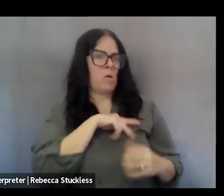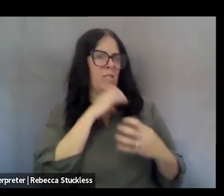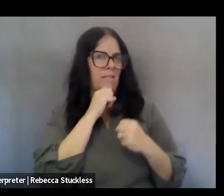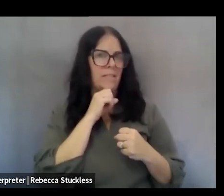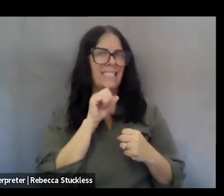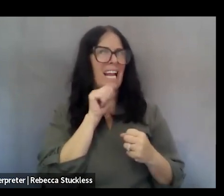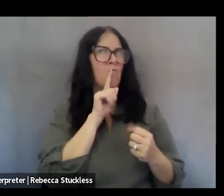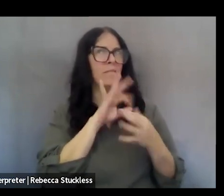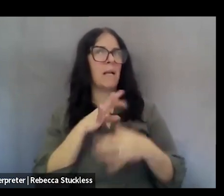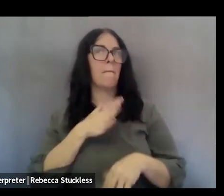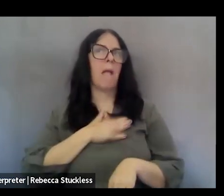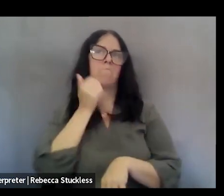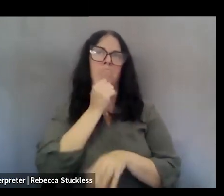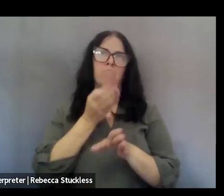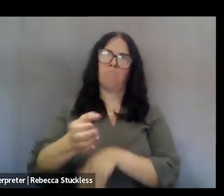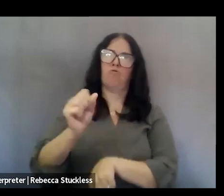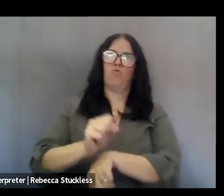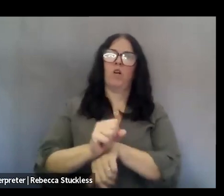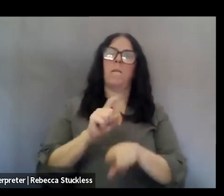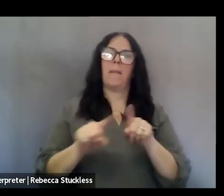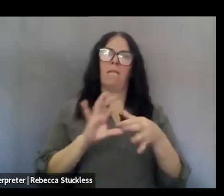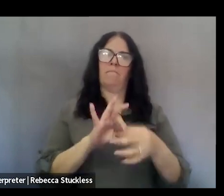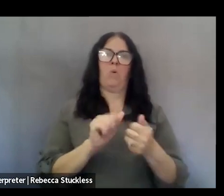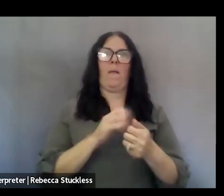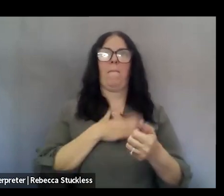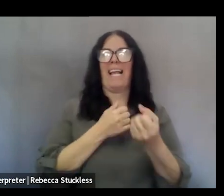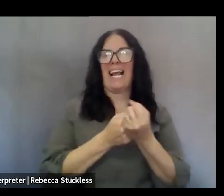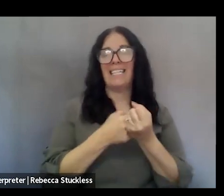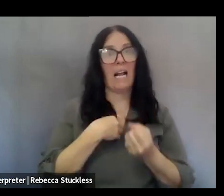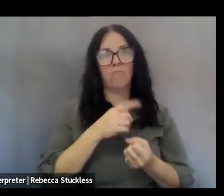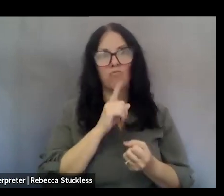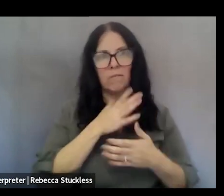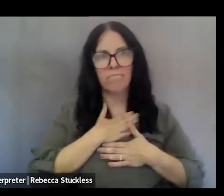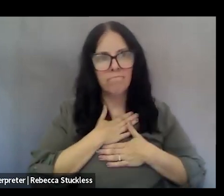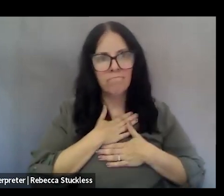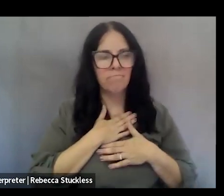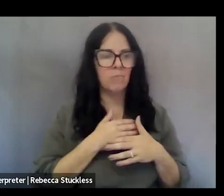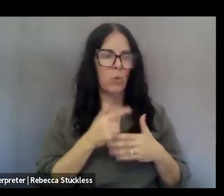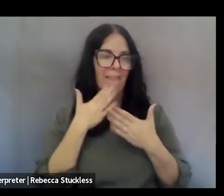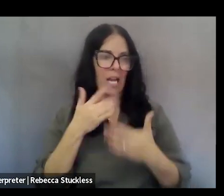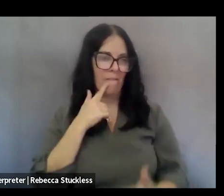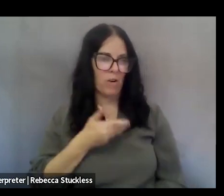that I do and just something I'm passionate about in general so thank you for inviting me.